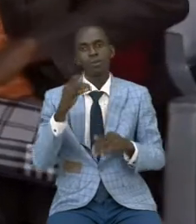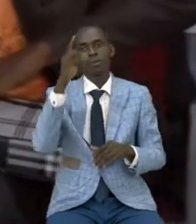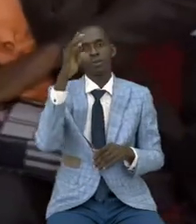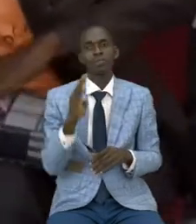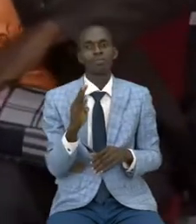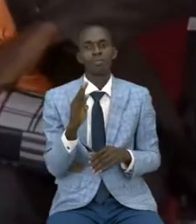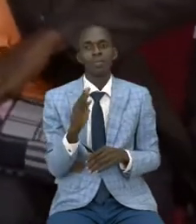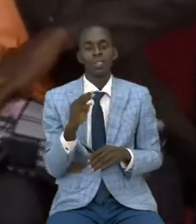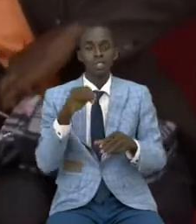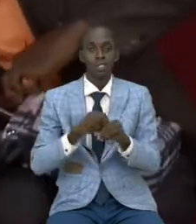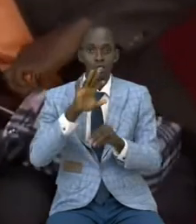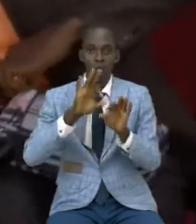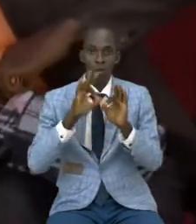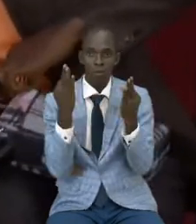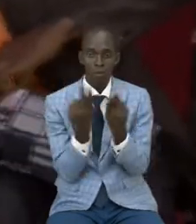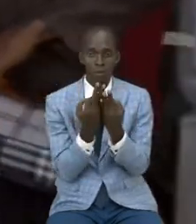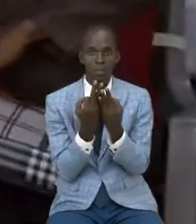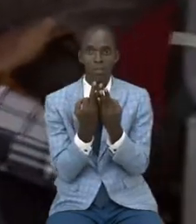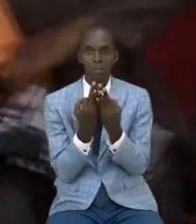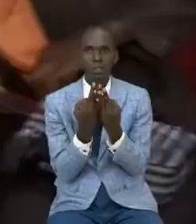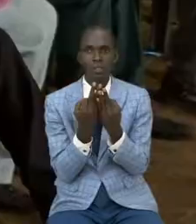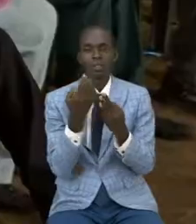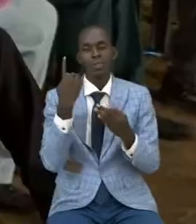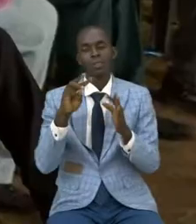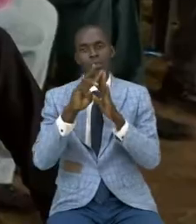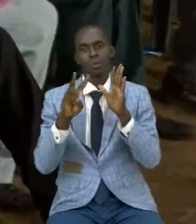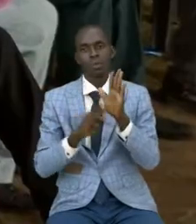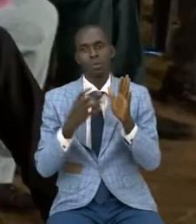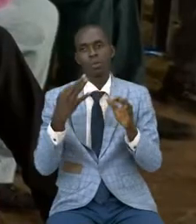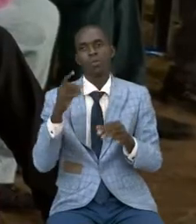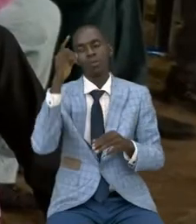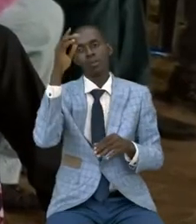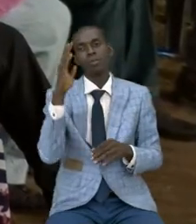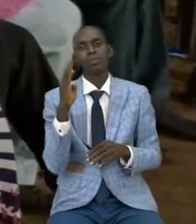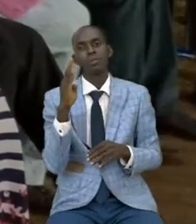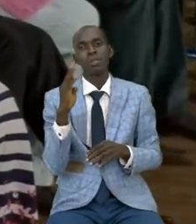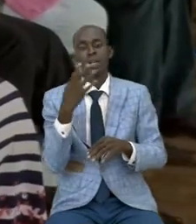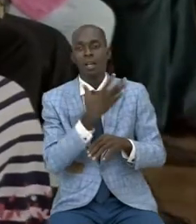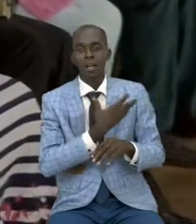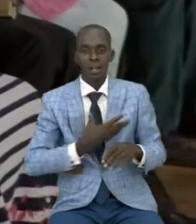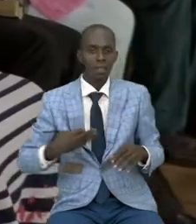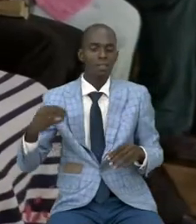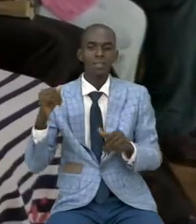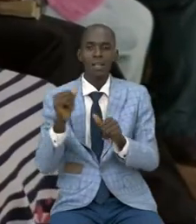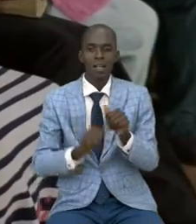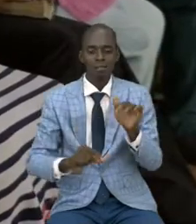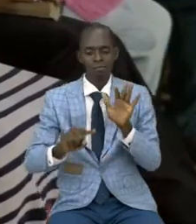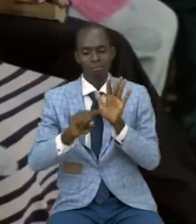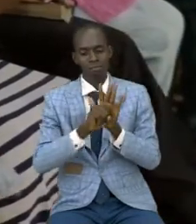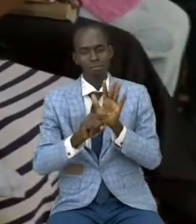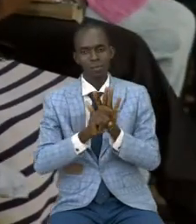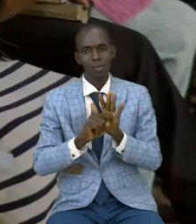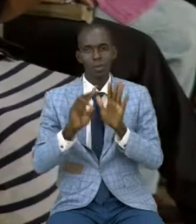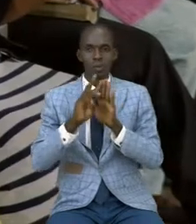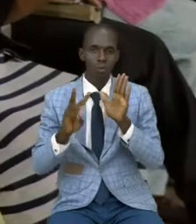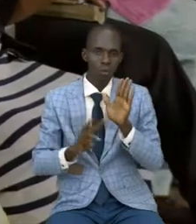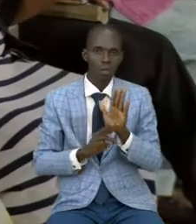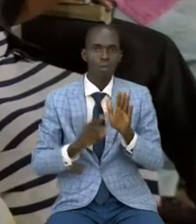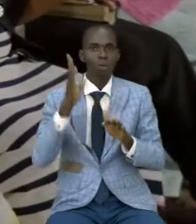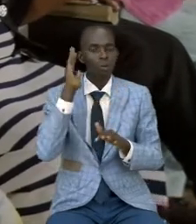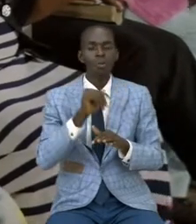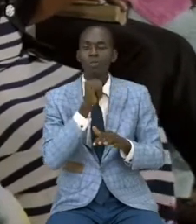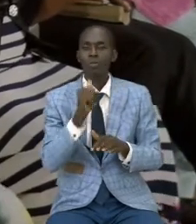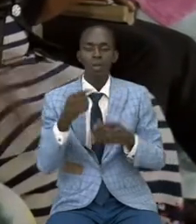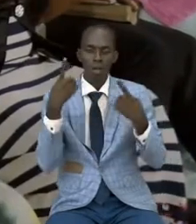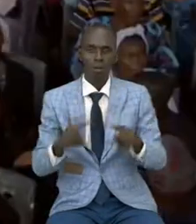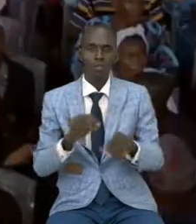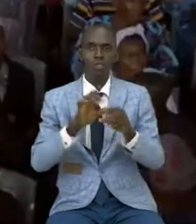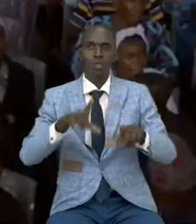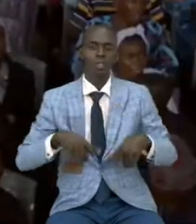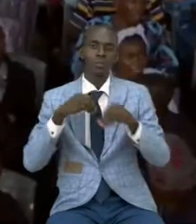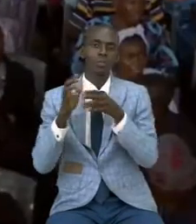in your family tonight the will of god and any negative will will not be done in your life his